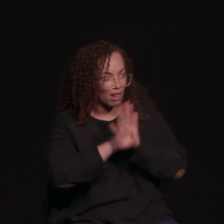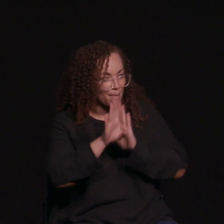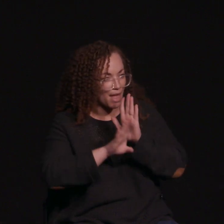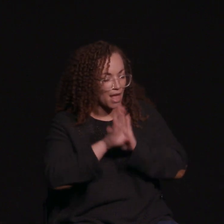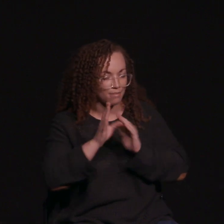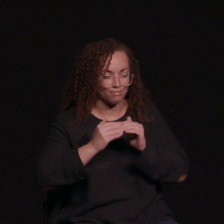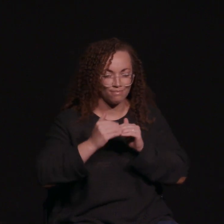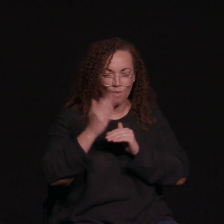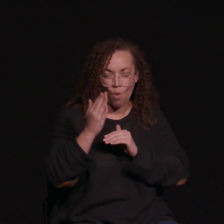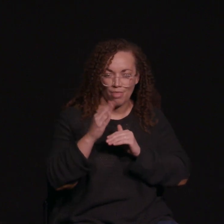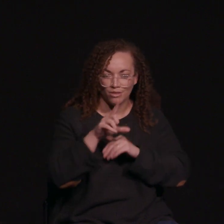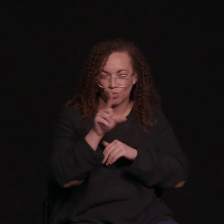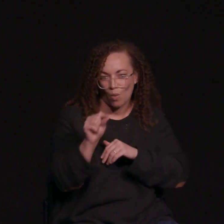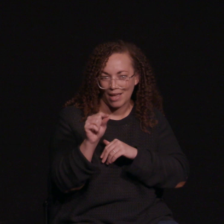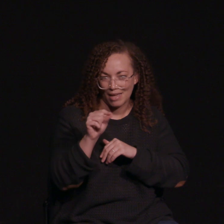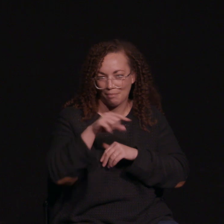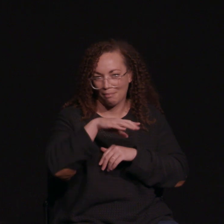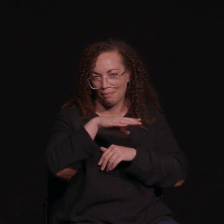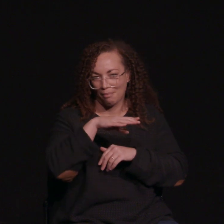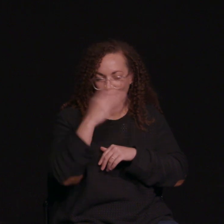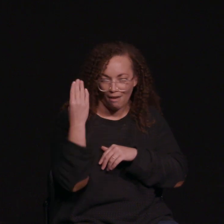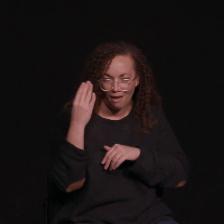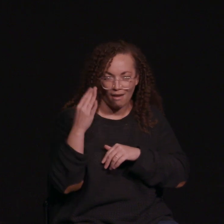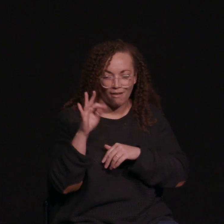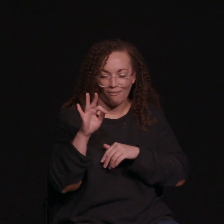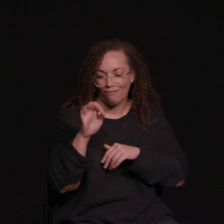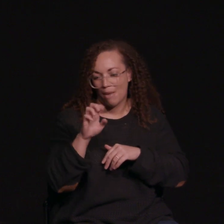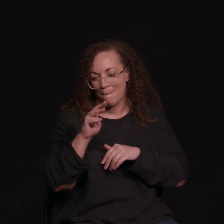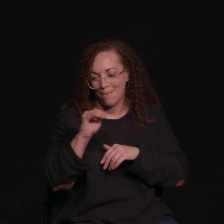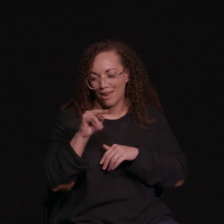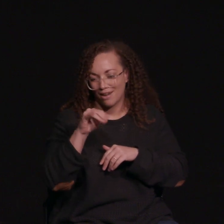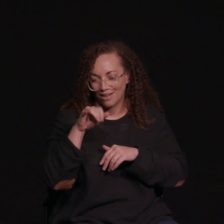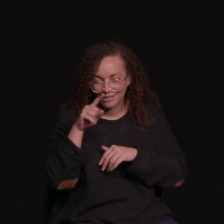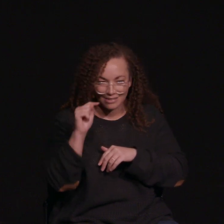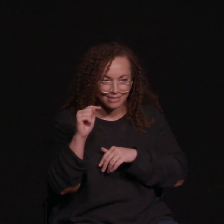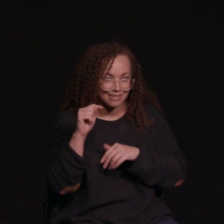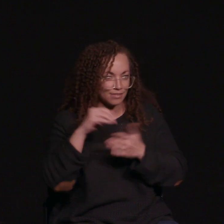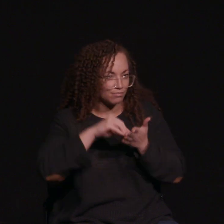dozen Black feminist scholars around the country and across the globe.